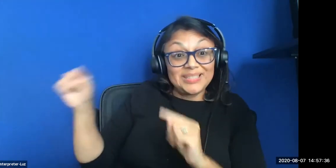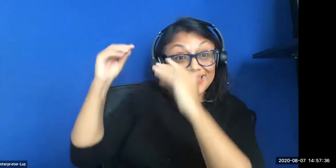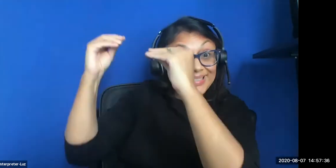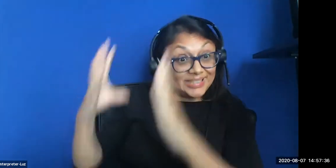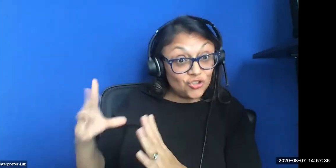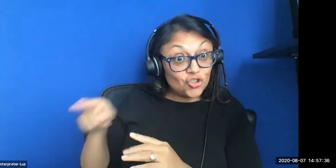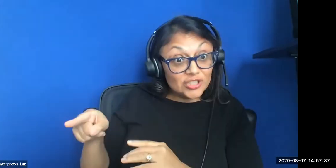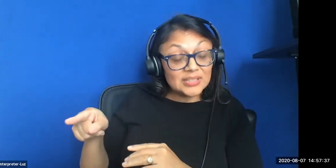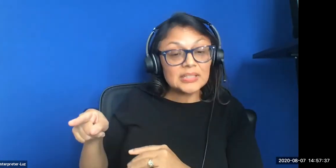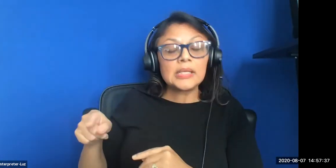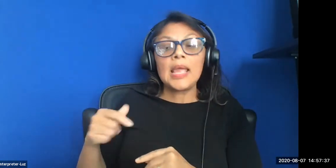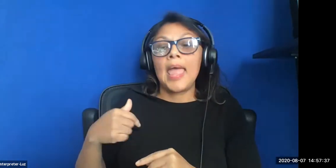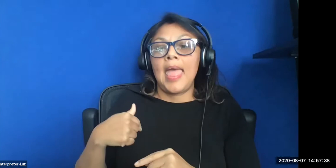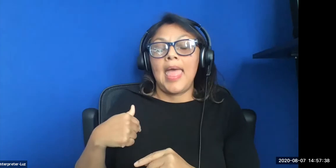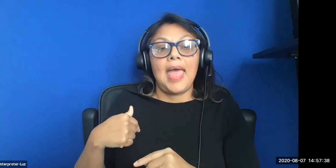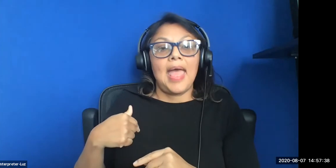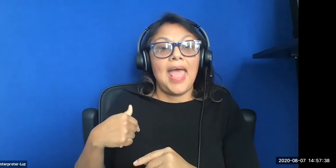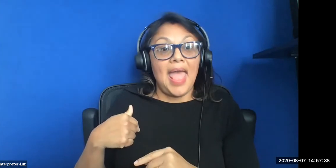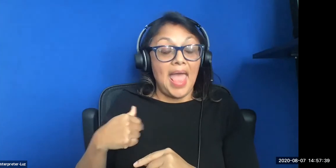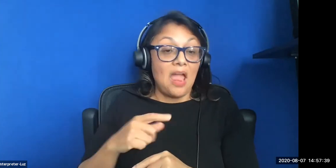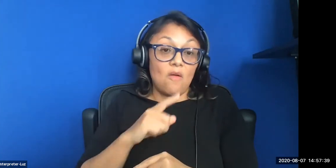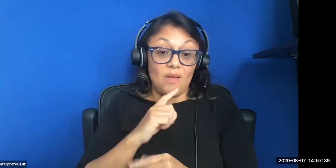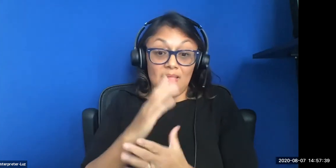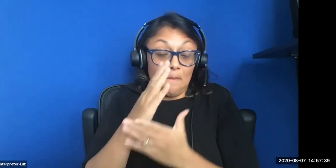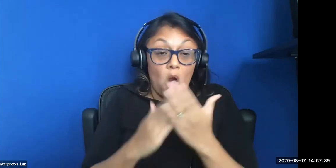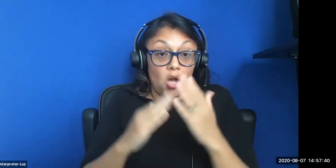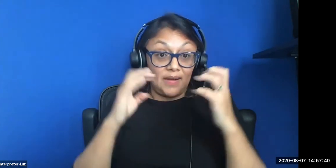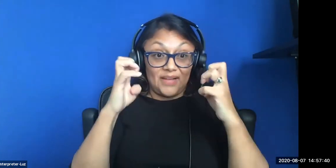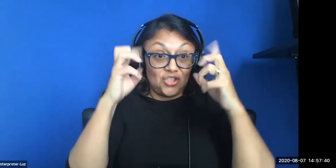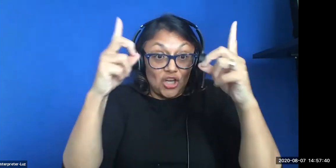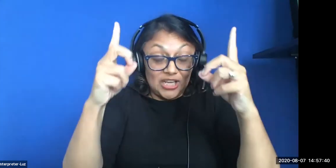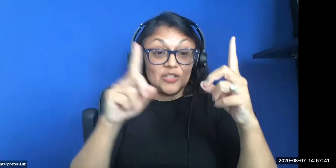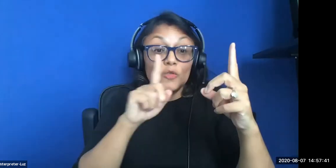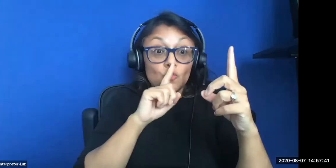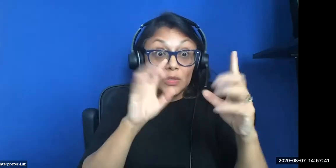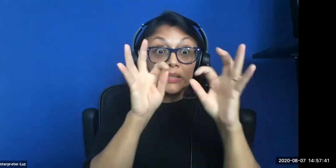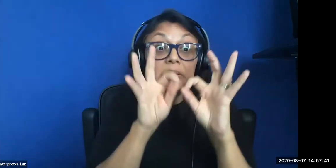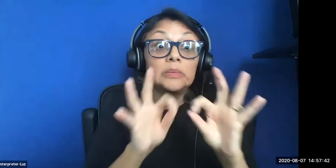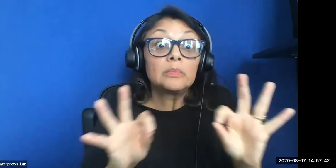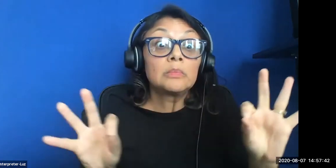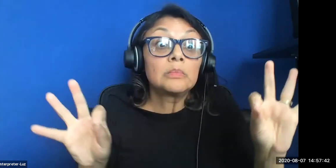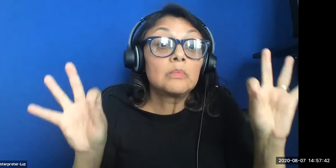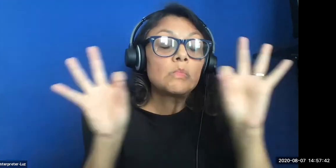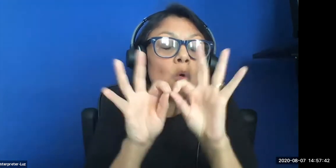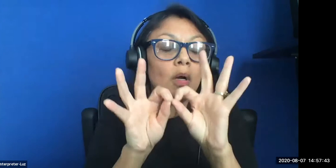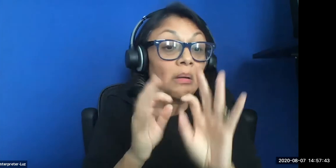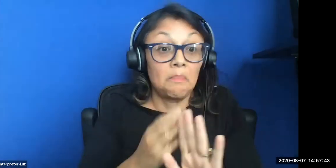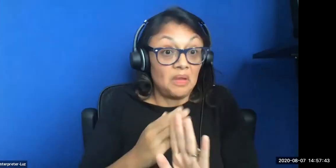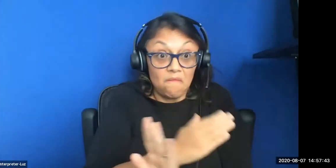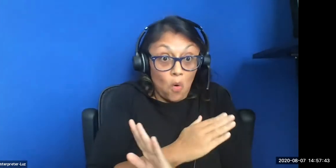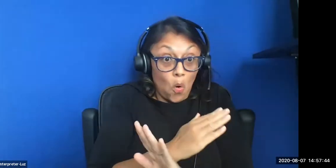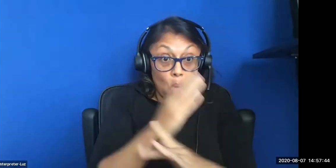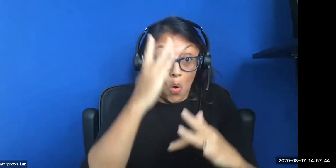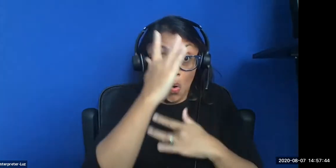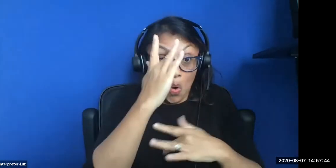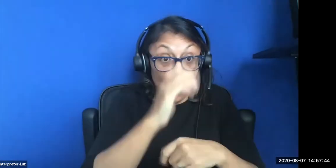Channelle Charest: And the in person part of education is just crucial before this pandemic. We did not offer any of our geek YC programs.